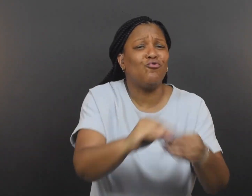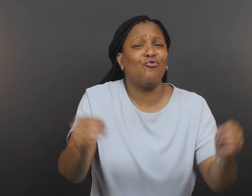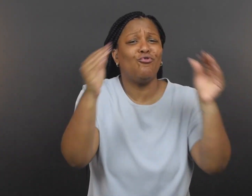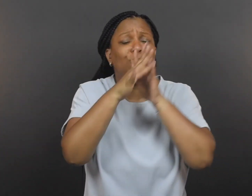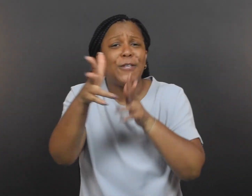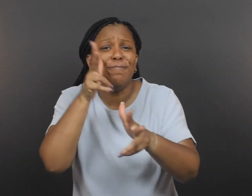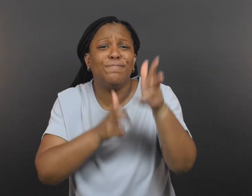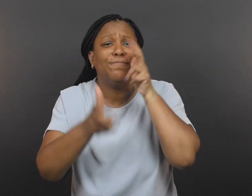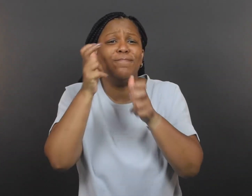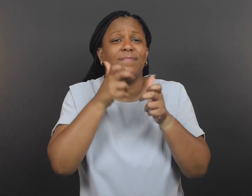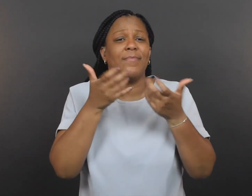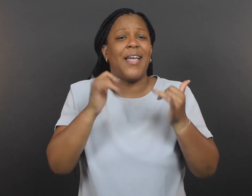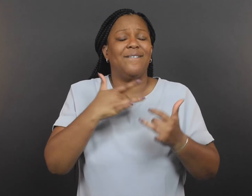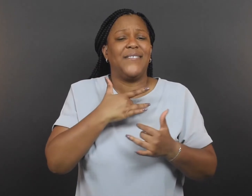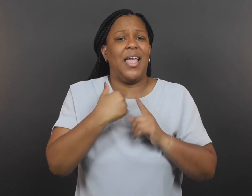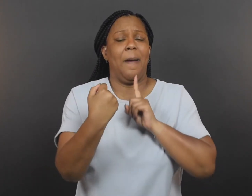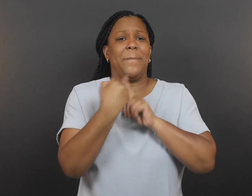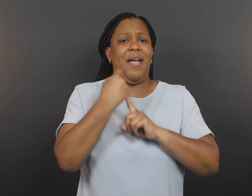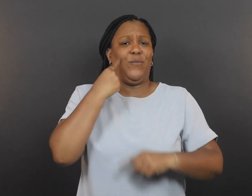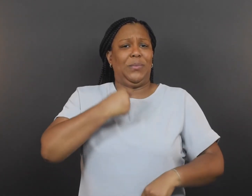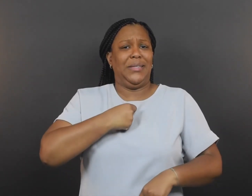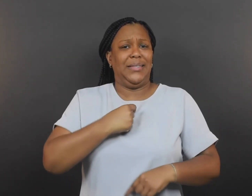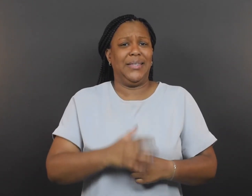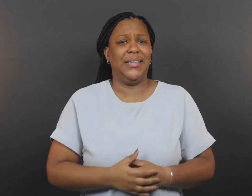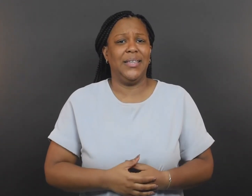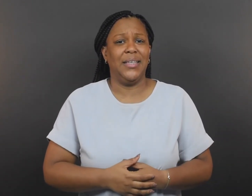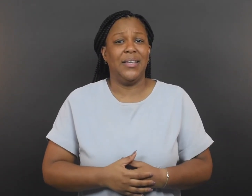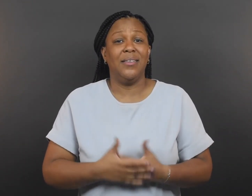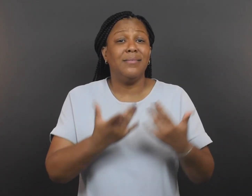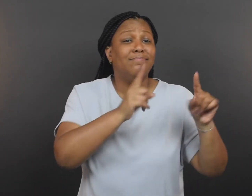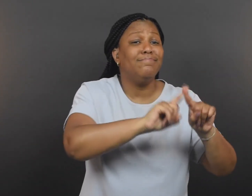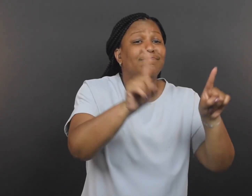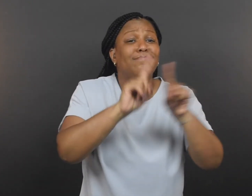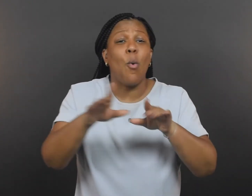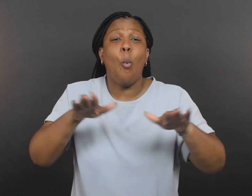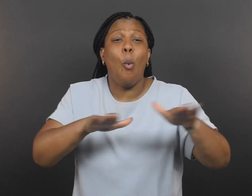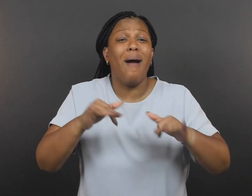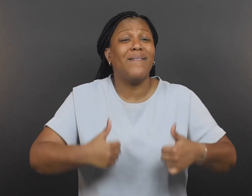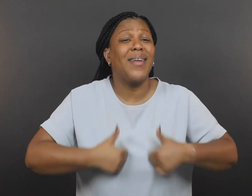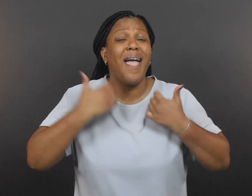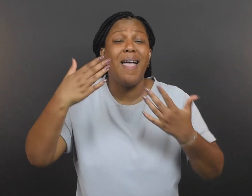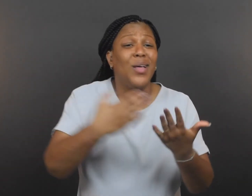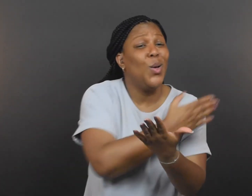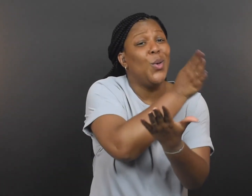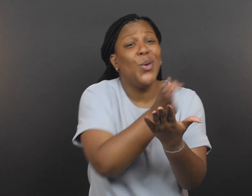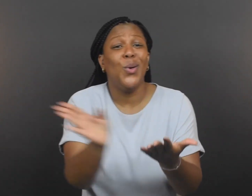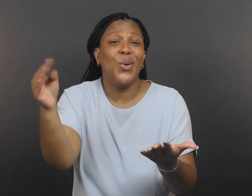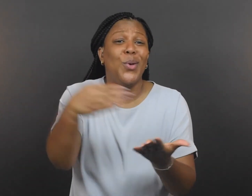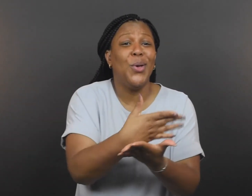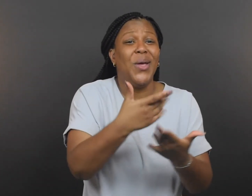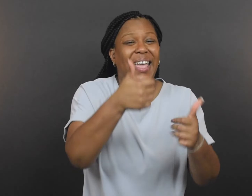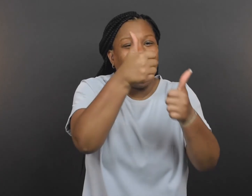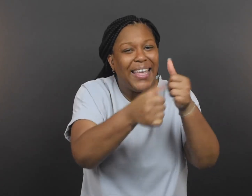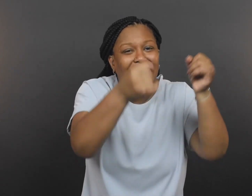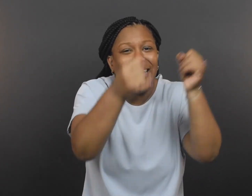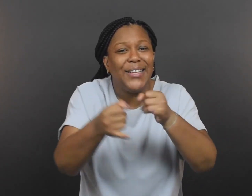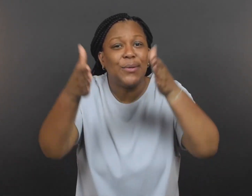which was very impactful for me. All different walks of life, each person with their unique